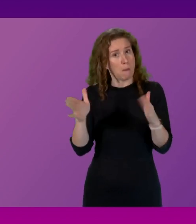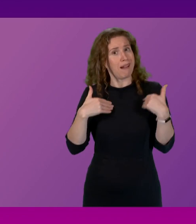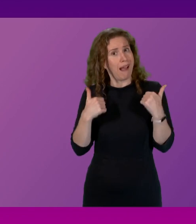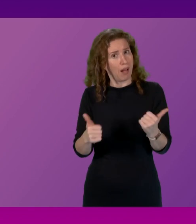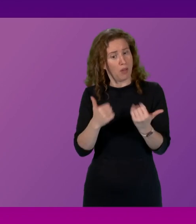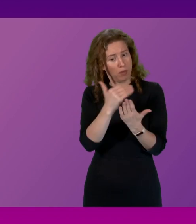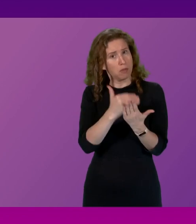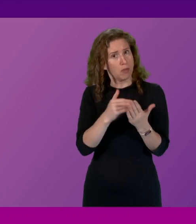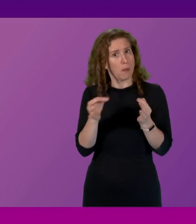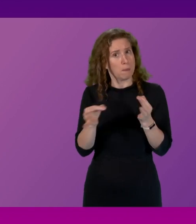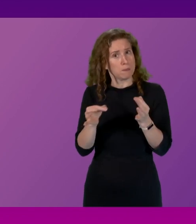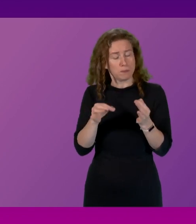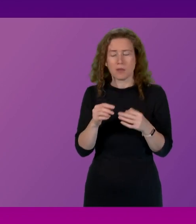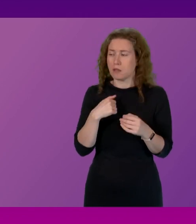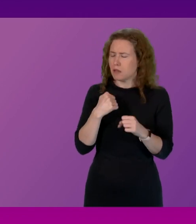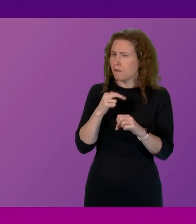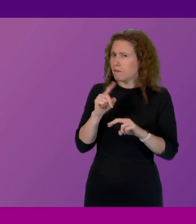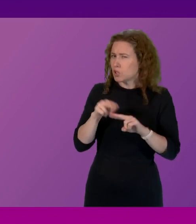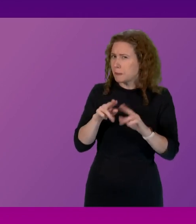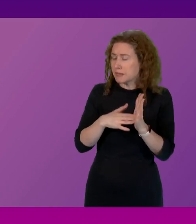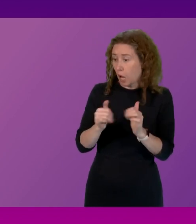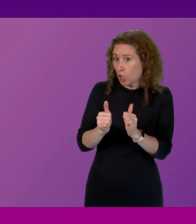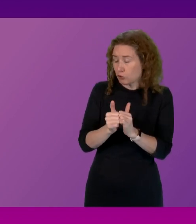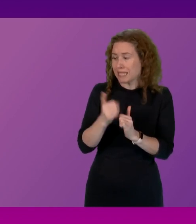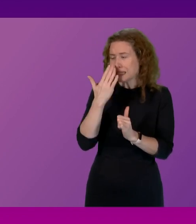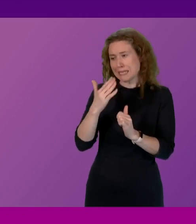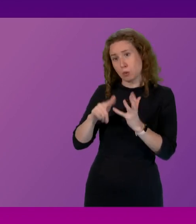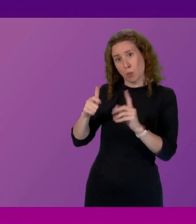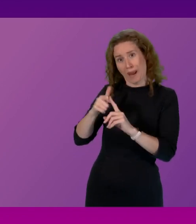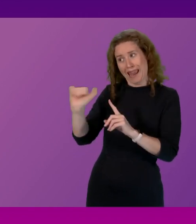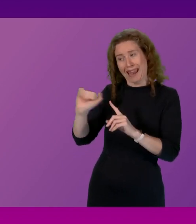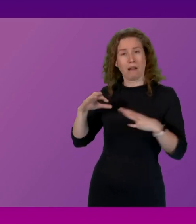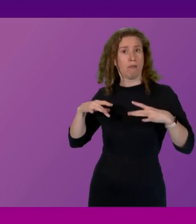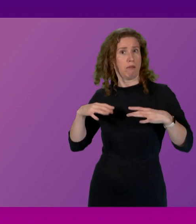Does the First Minister agree that it appears that the UK’s inaction on the matter is